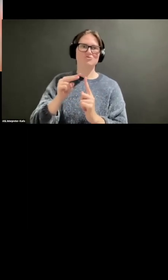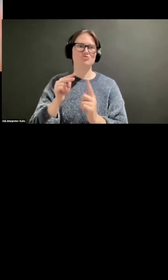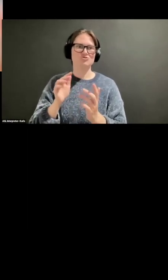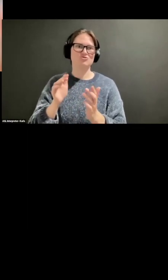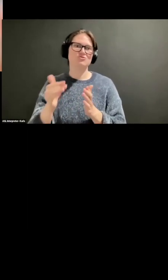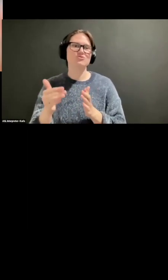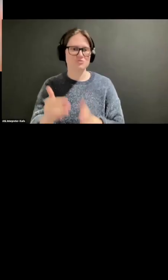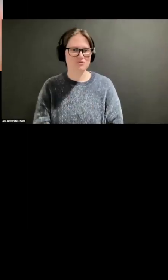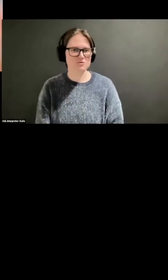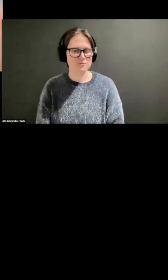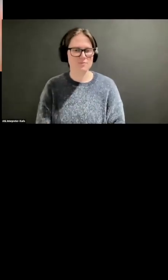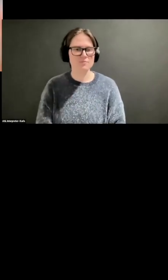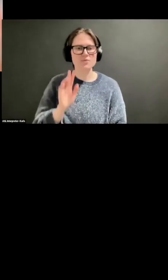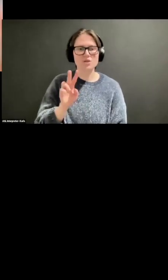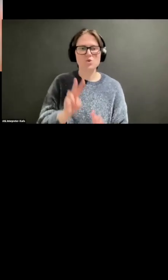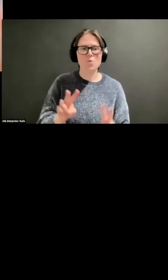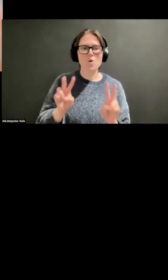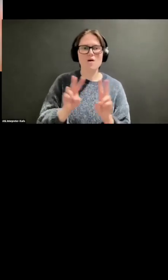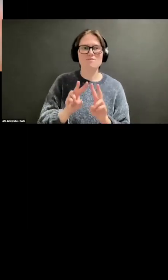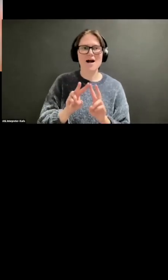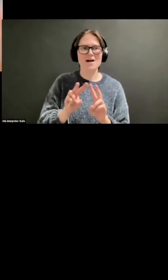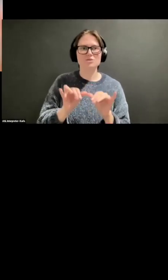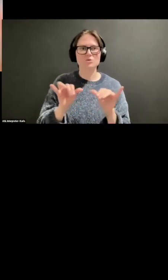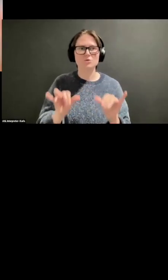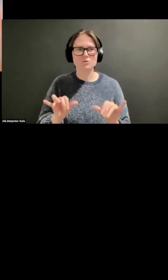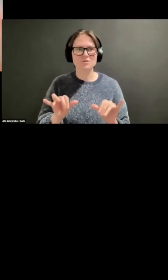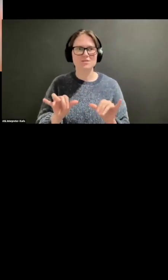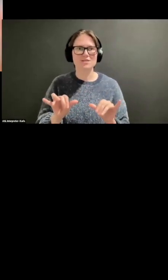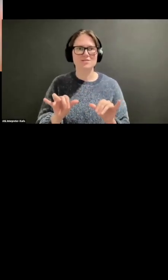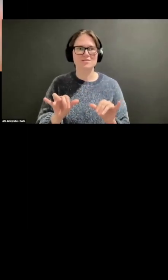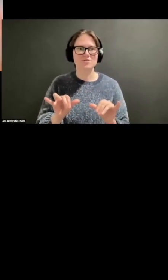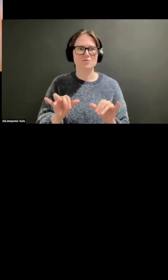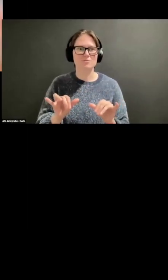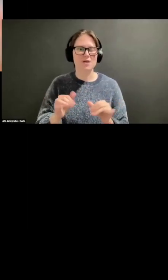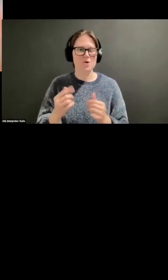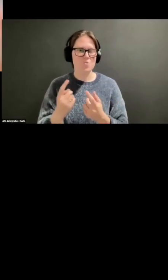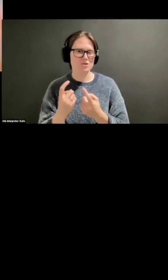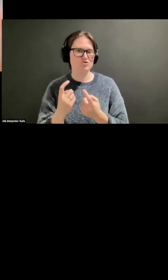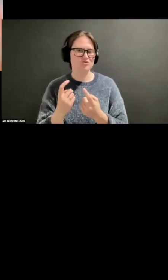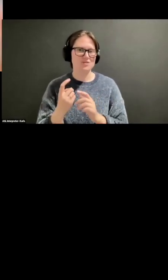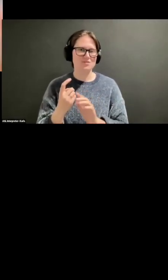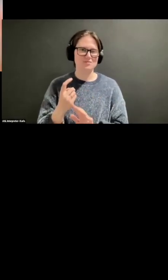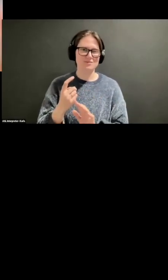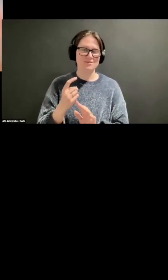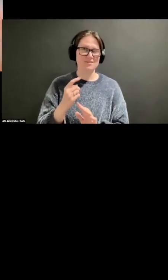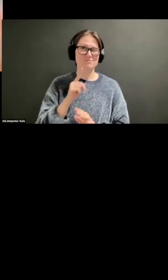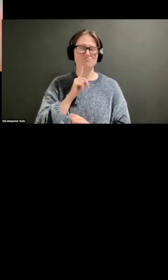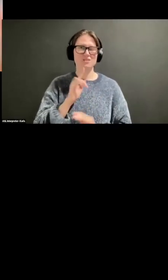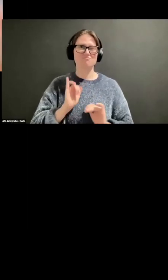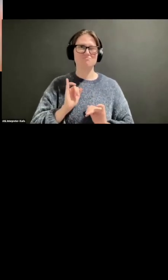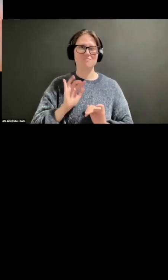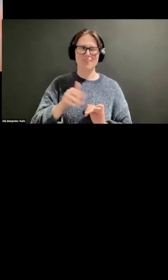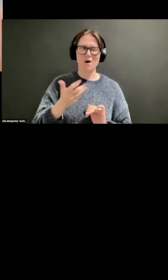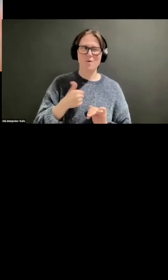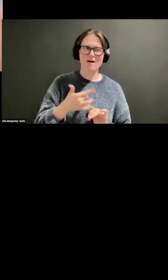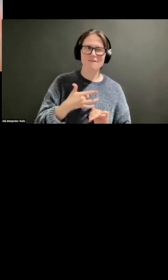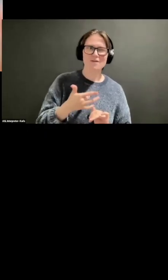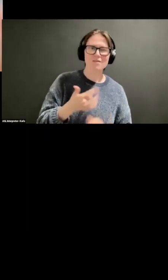value system buttons pushed going, is this really what you feel? Is this really how you want to approach that,